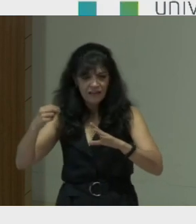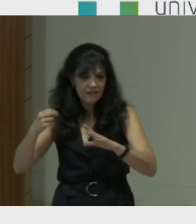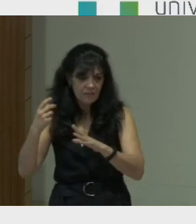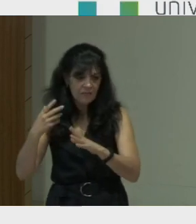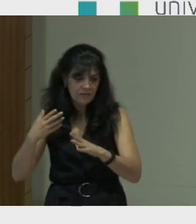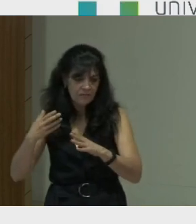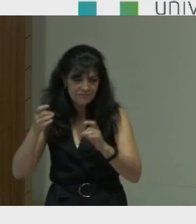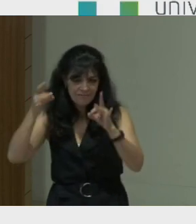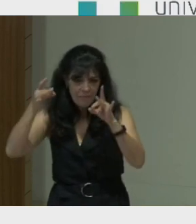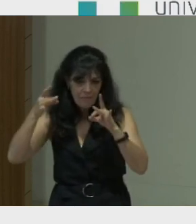maltreatment.